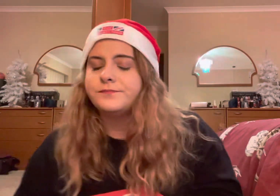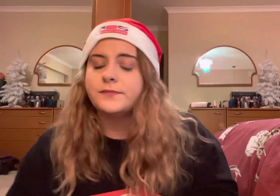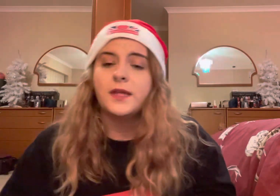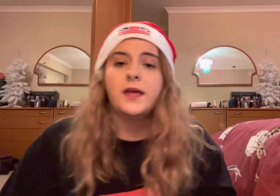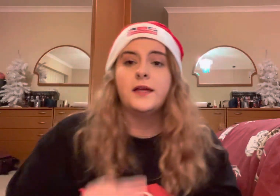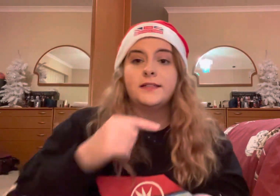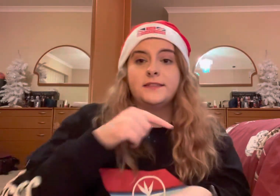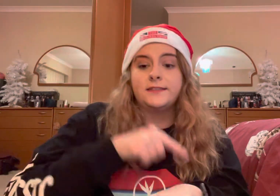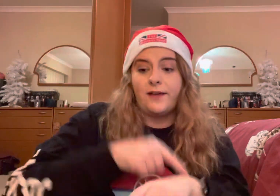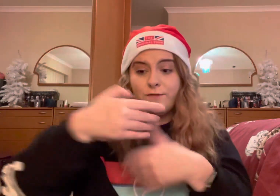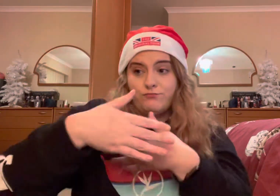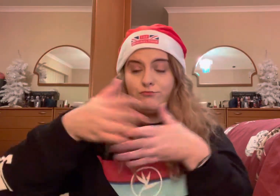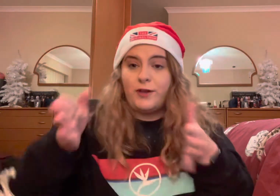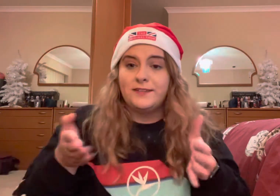Time for presents And exchanging kisses